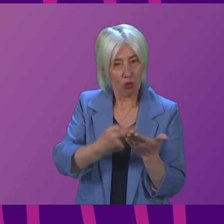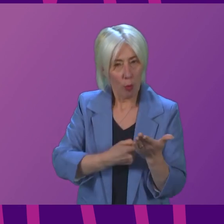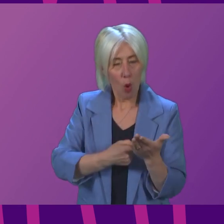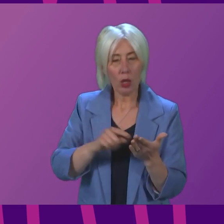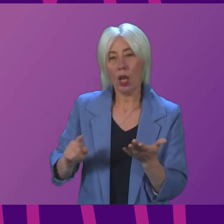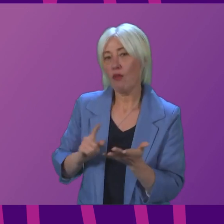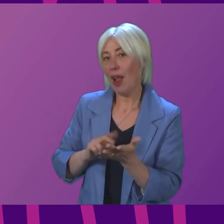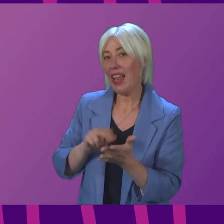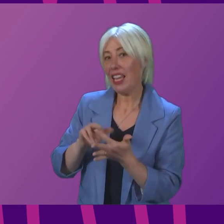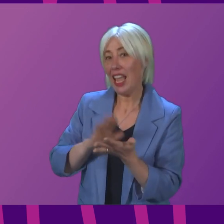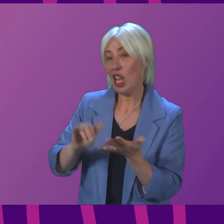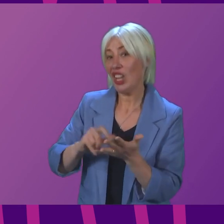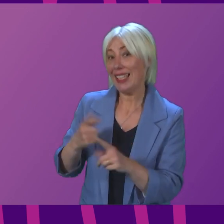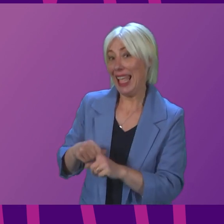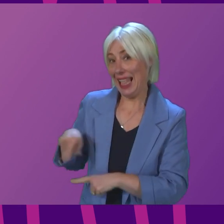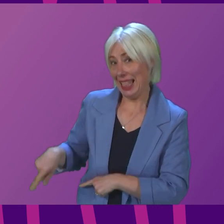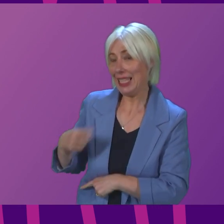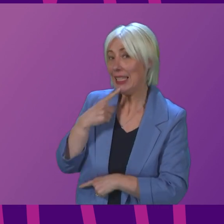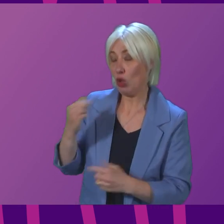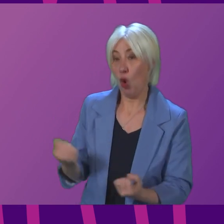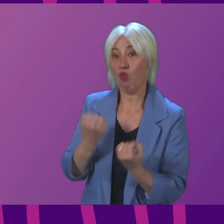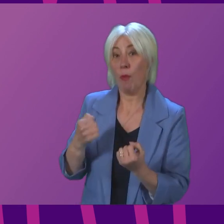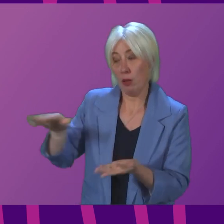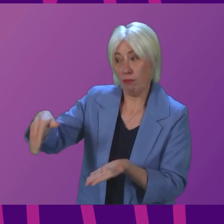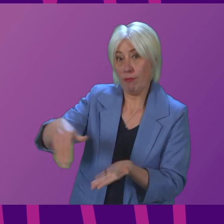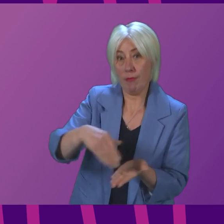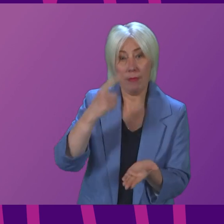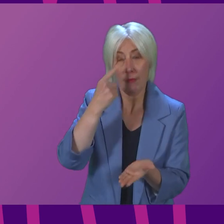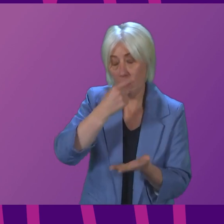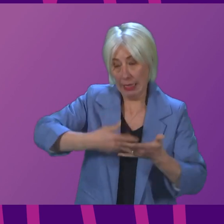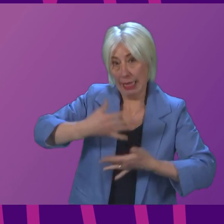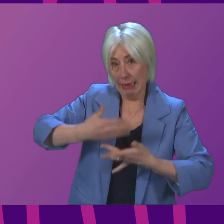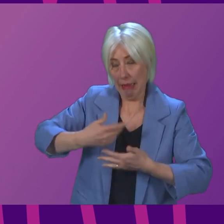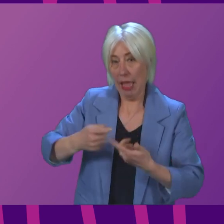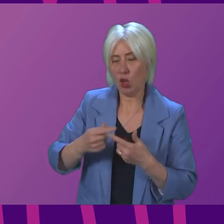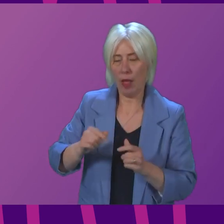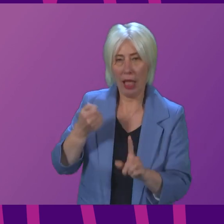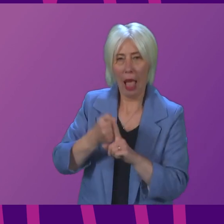in England highlighted the importance of robust data collection and the impact of long waiting times.